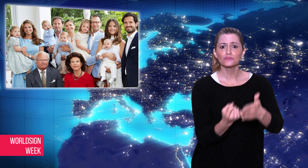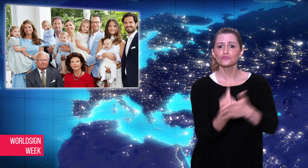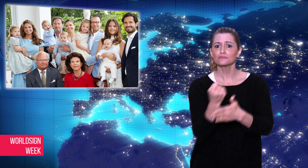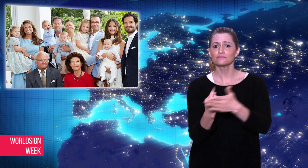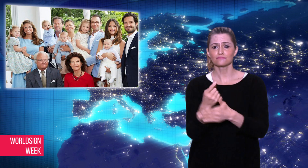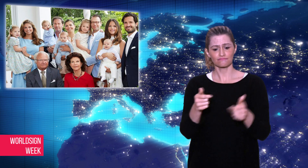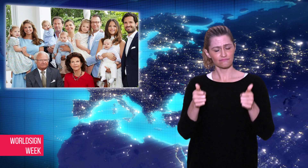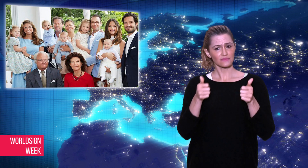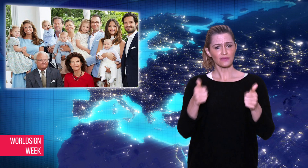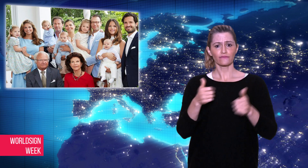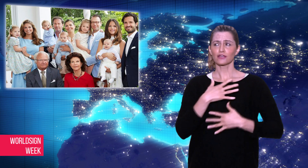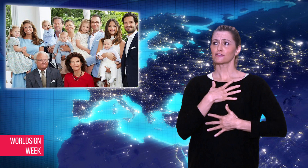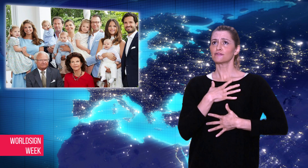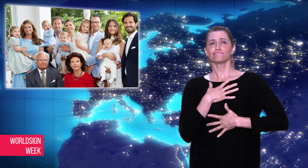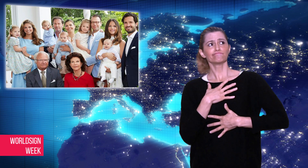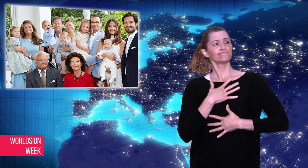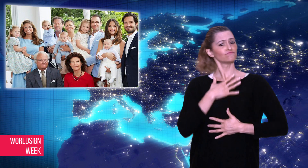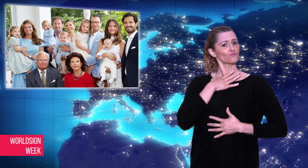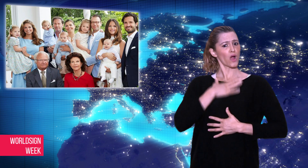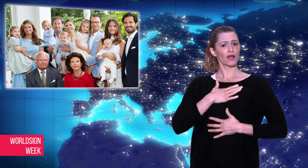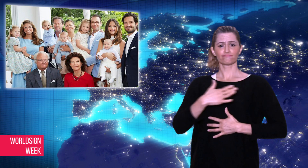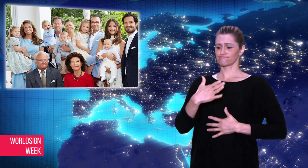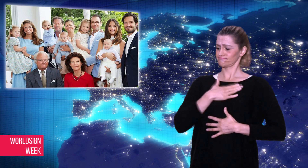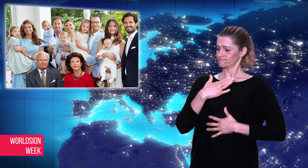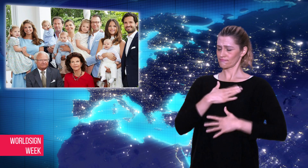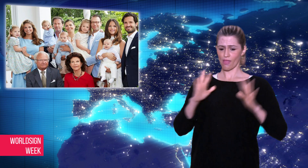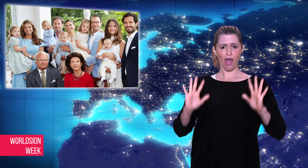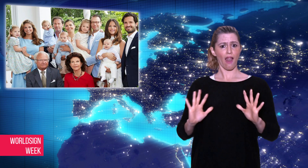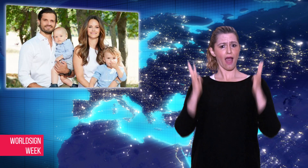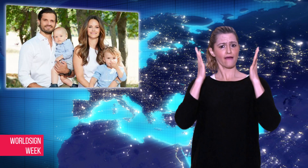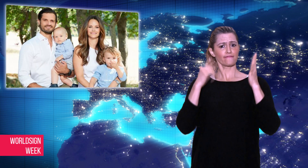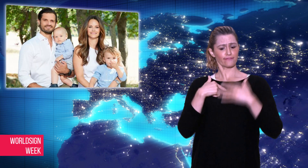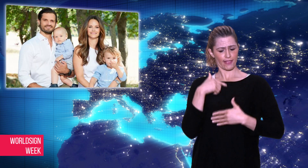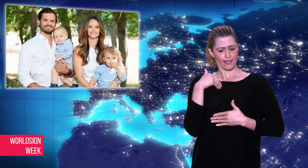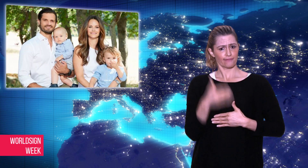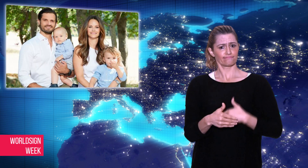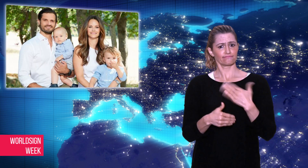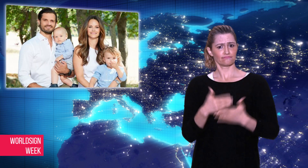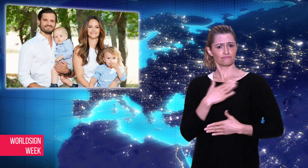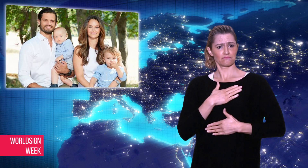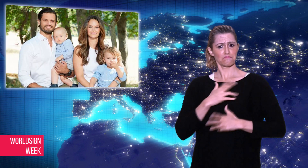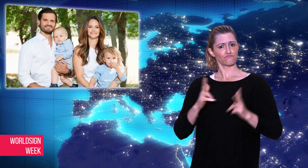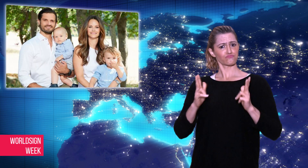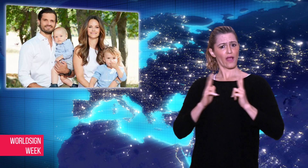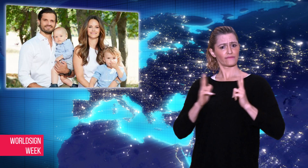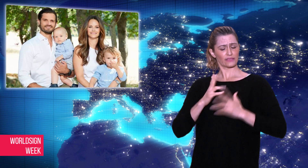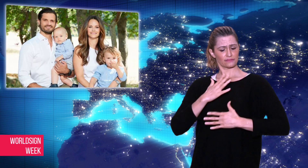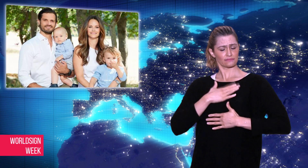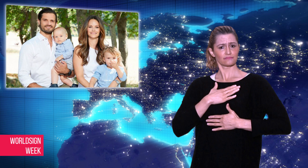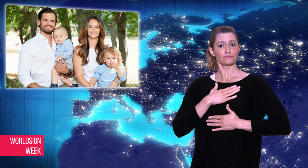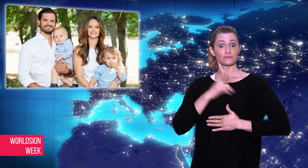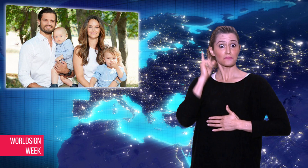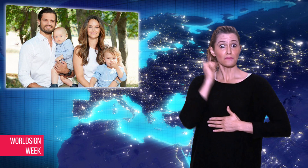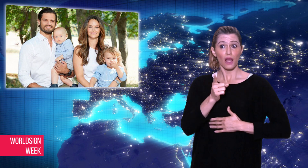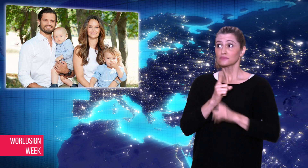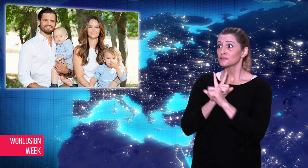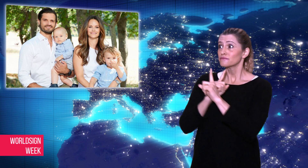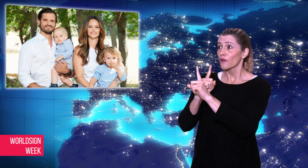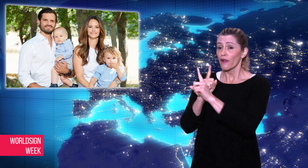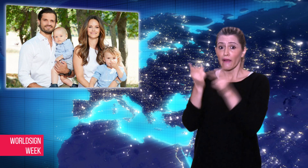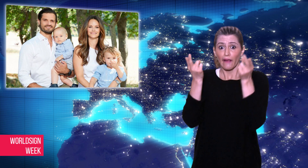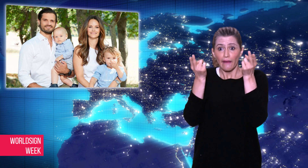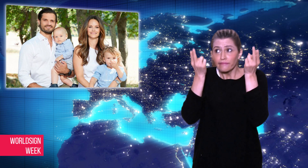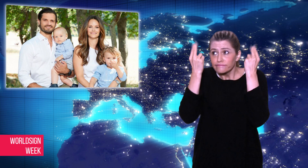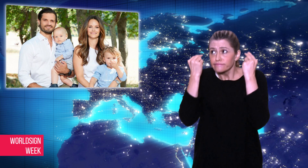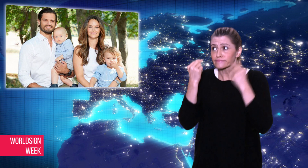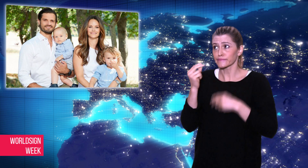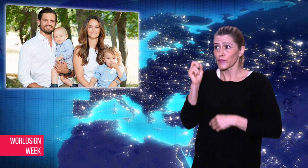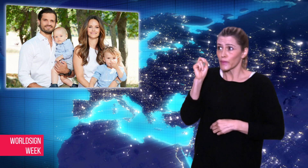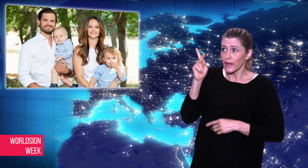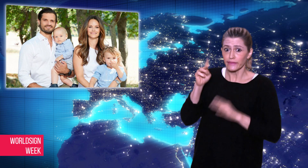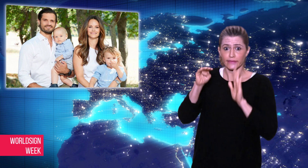to lead their lives as private citizens, and be